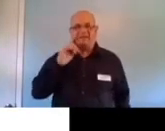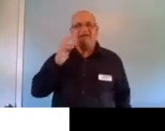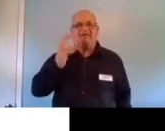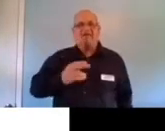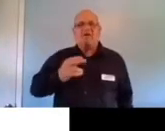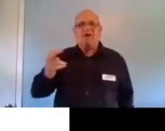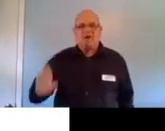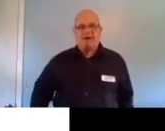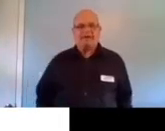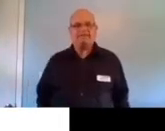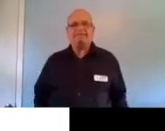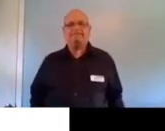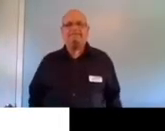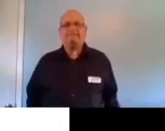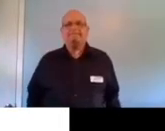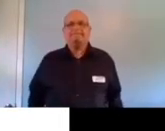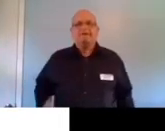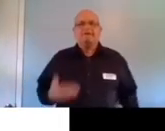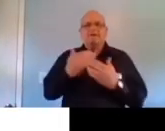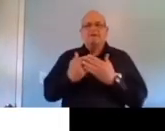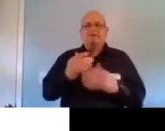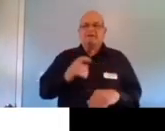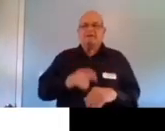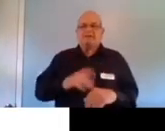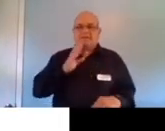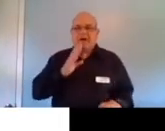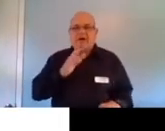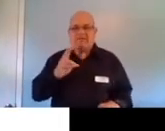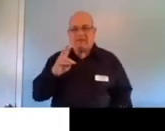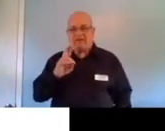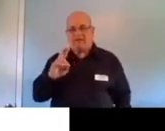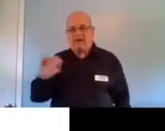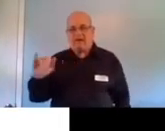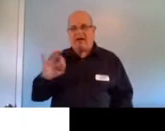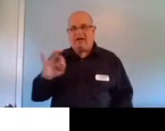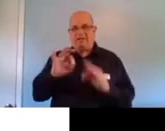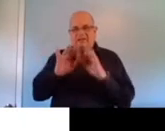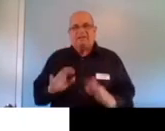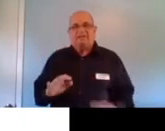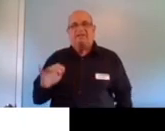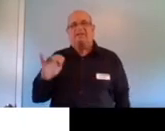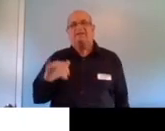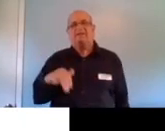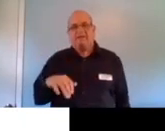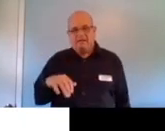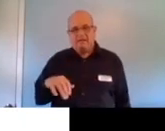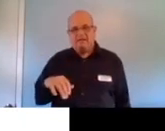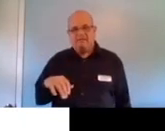individuals, a good time to mention video remote interpreting which is an offsite remote